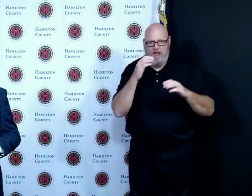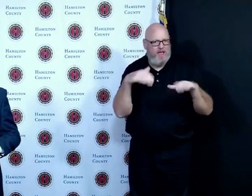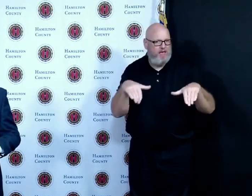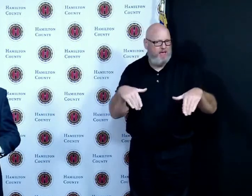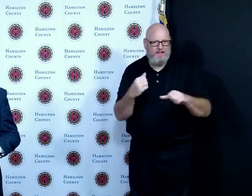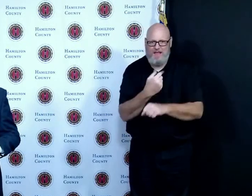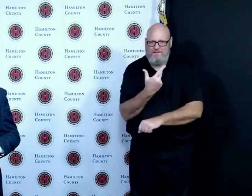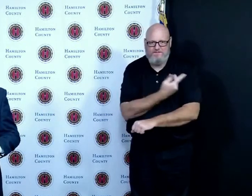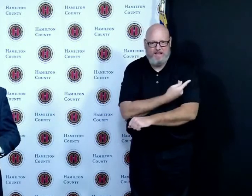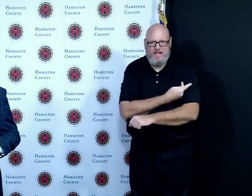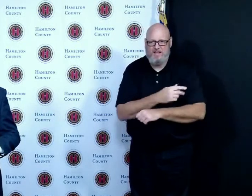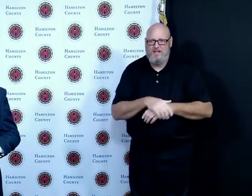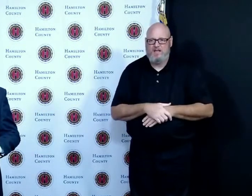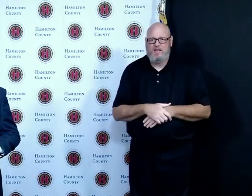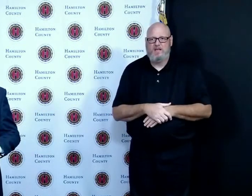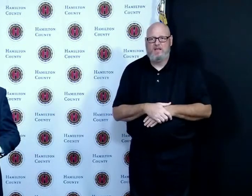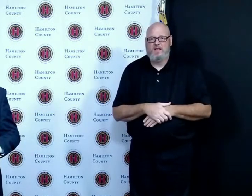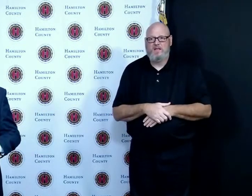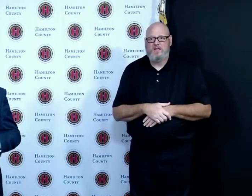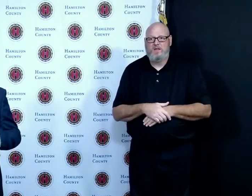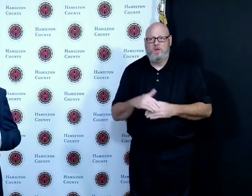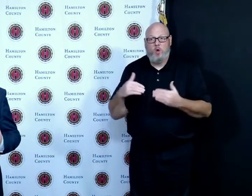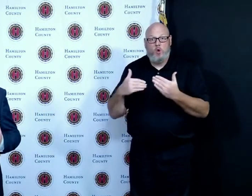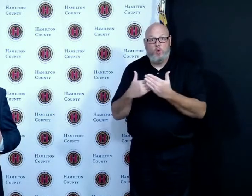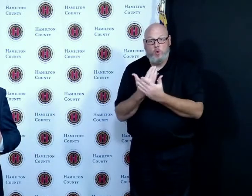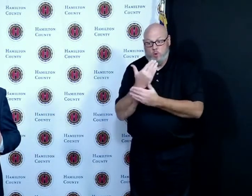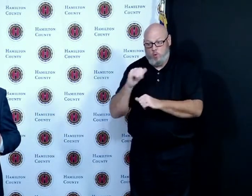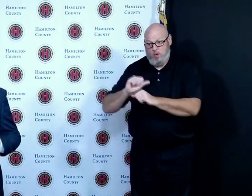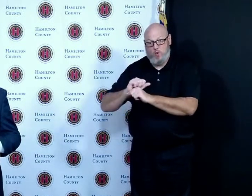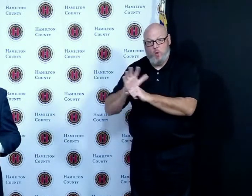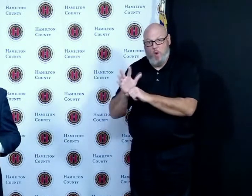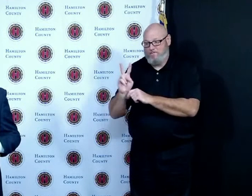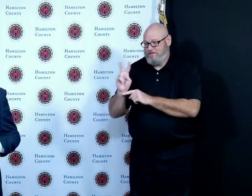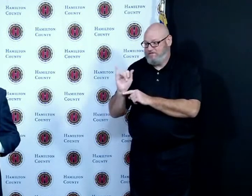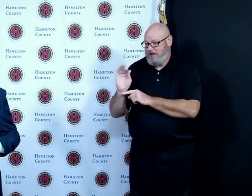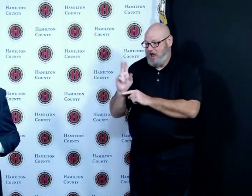some point is is very high the good news is the tools that we have been promoting throughout this